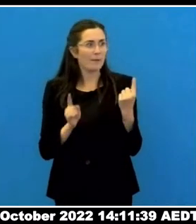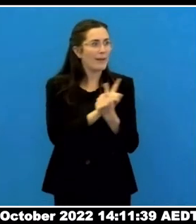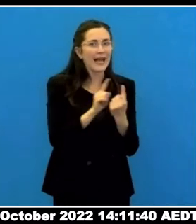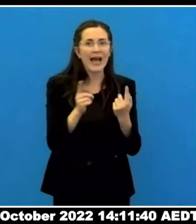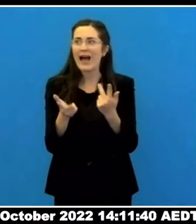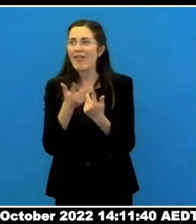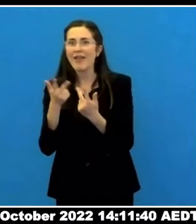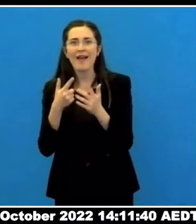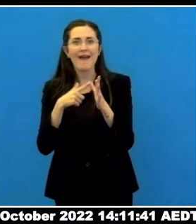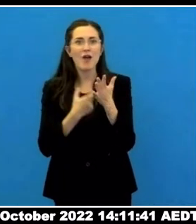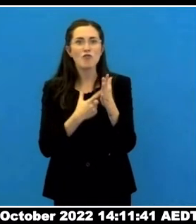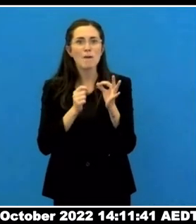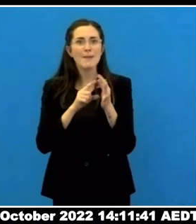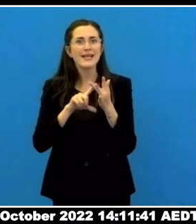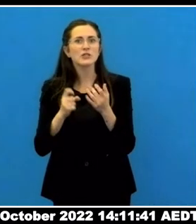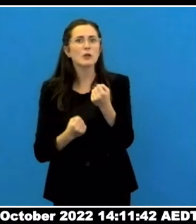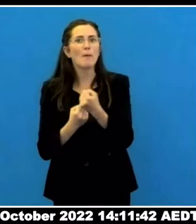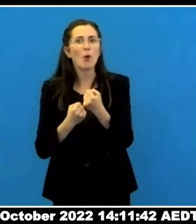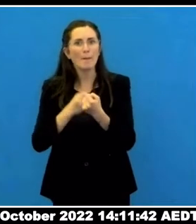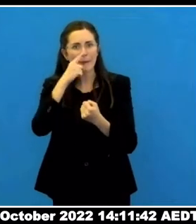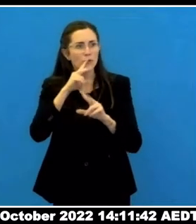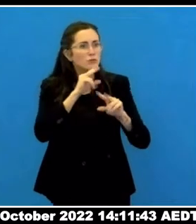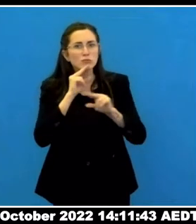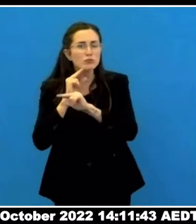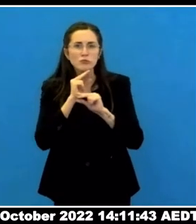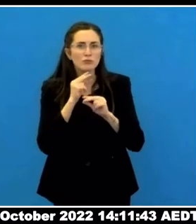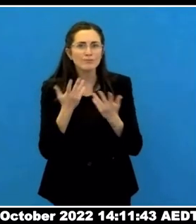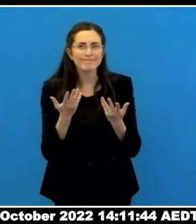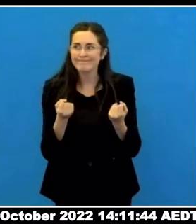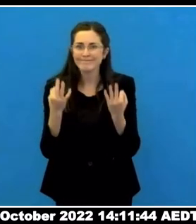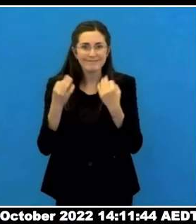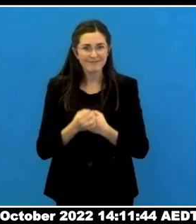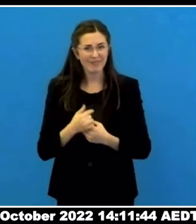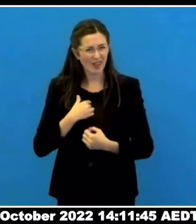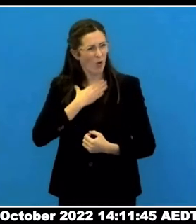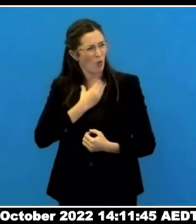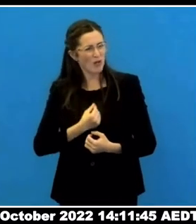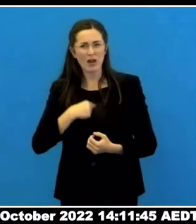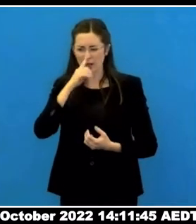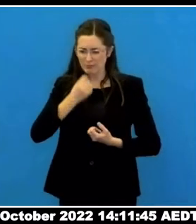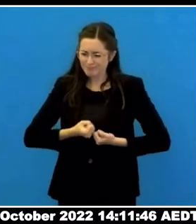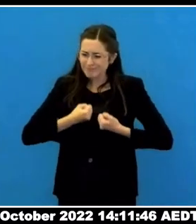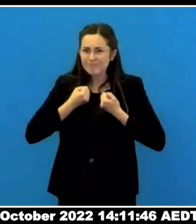in Melbourne or Shepparton. It would have been good to be able to express my thoughts and feelings